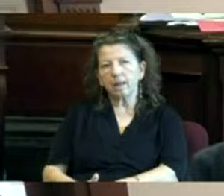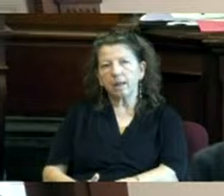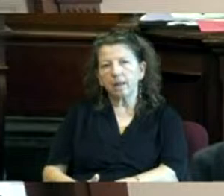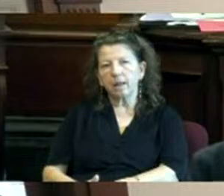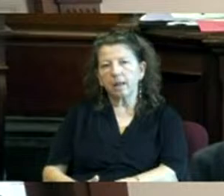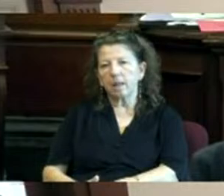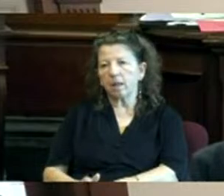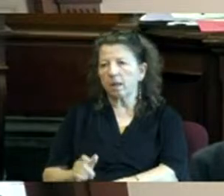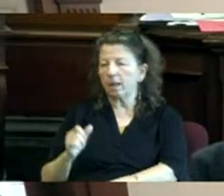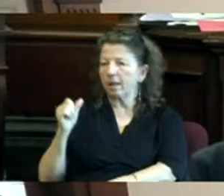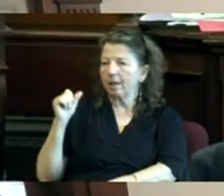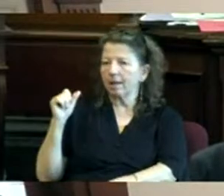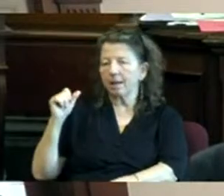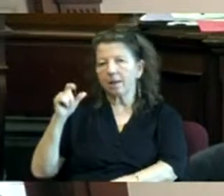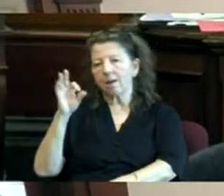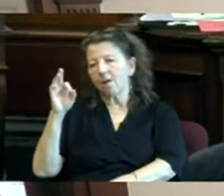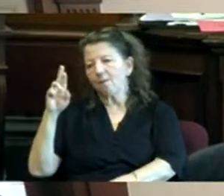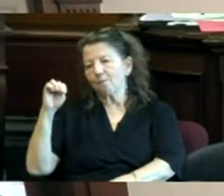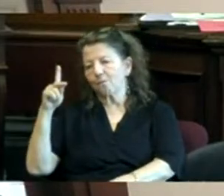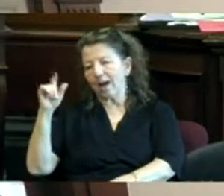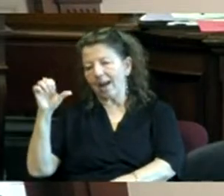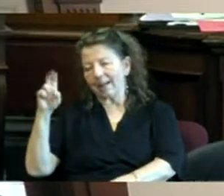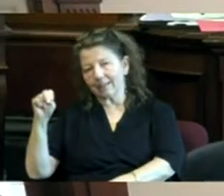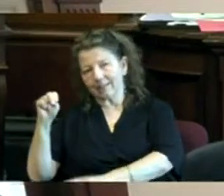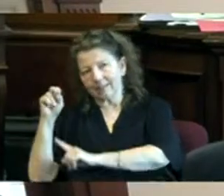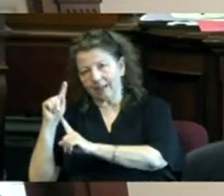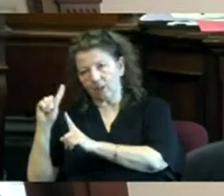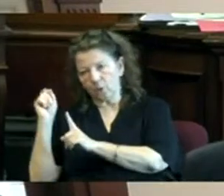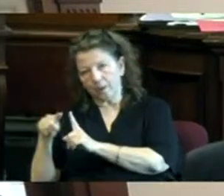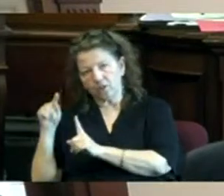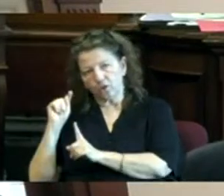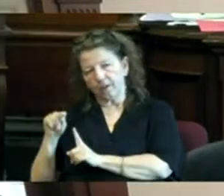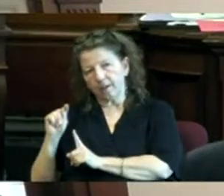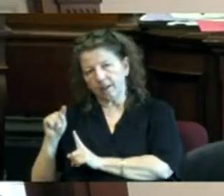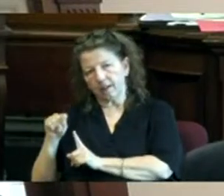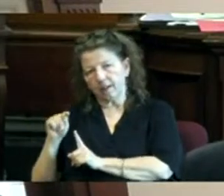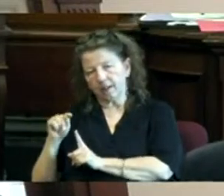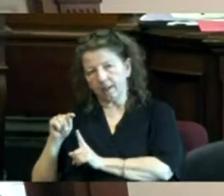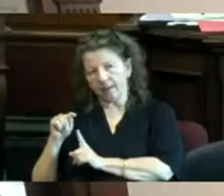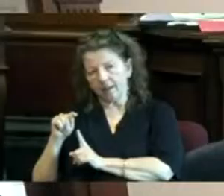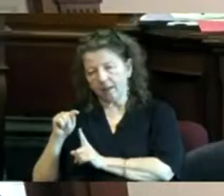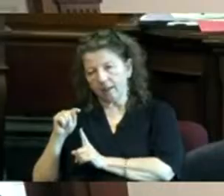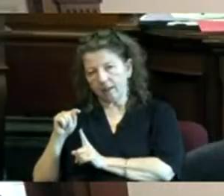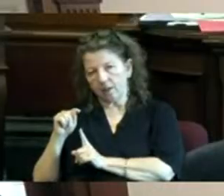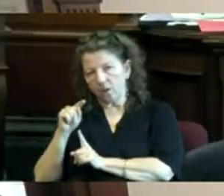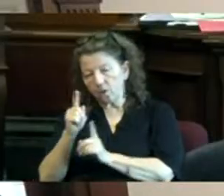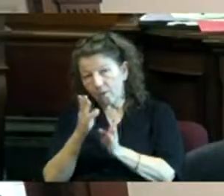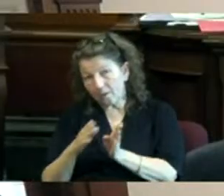Councilman Patterson, last question. Franklin question and